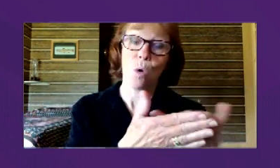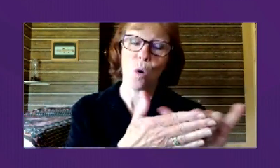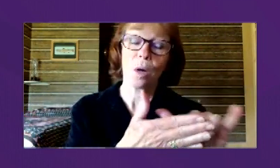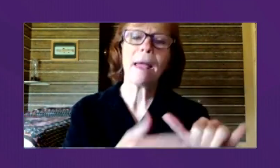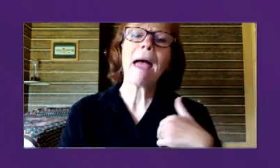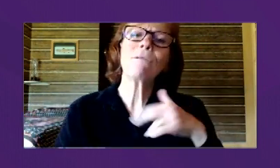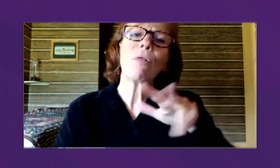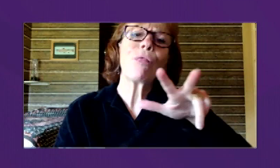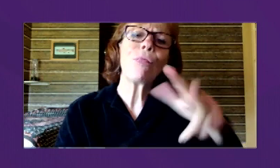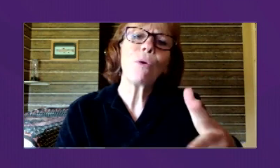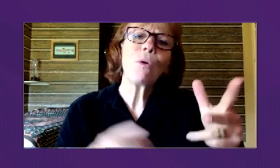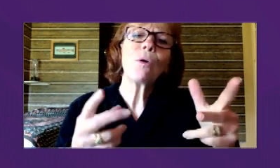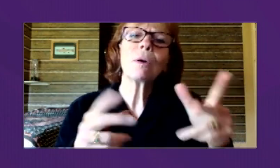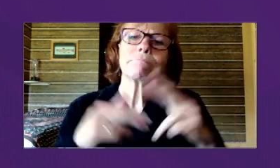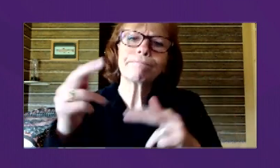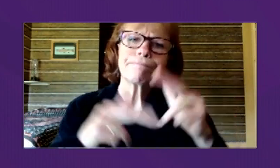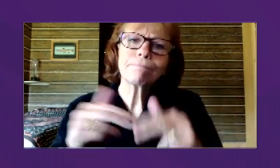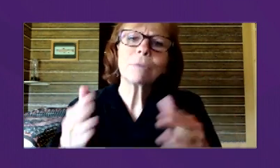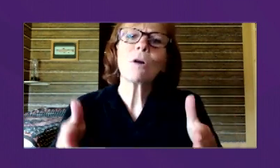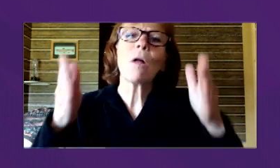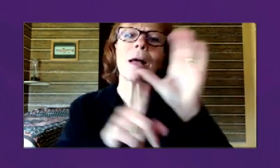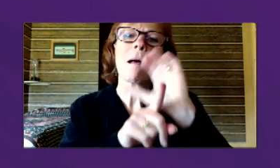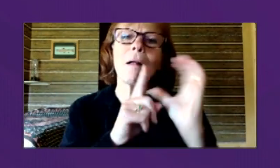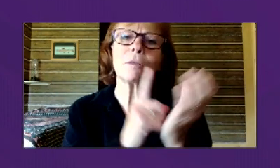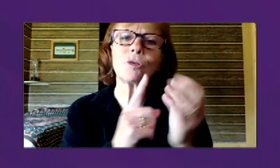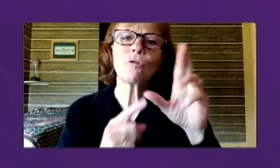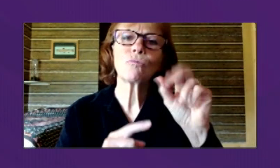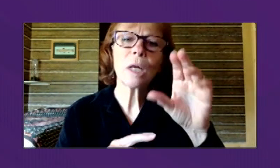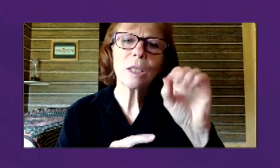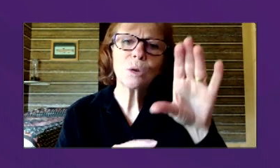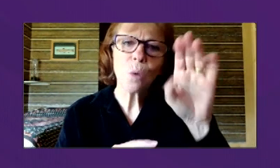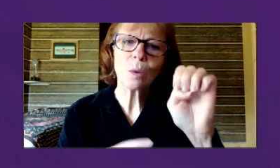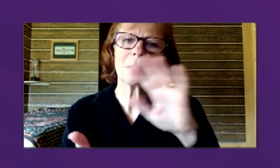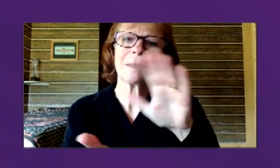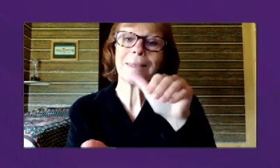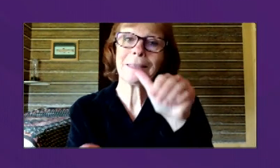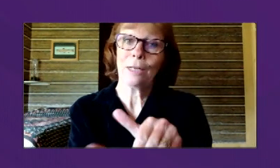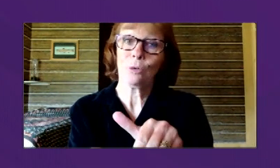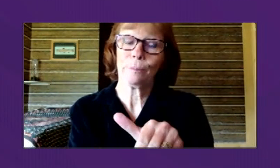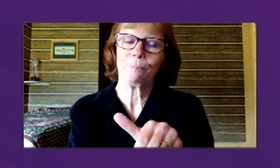collection and is known as the Cultural Resources Center. The mission of the National Museum of the